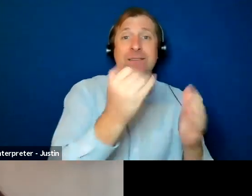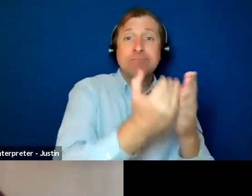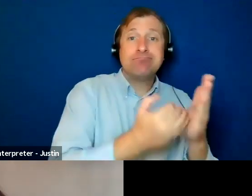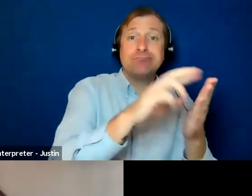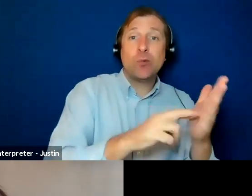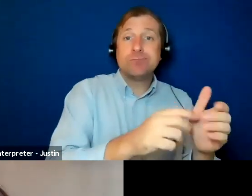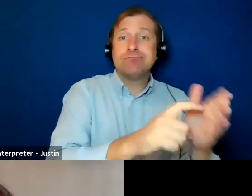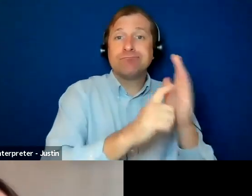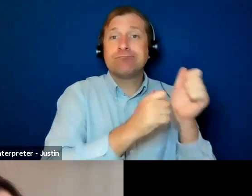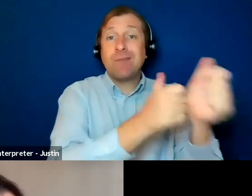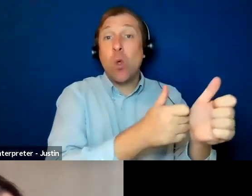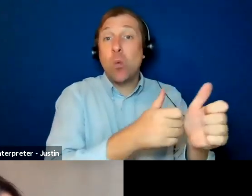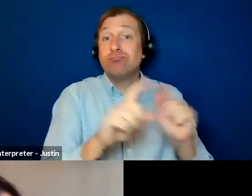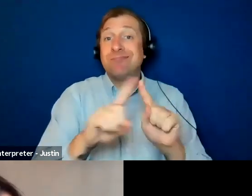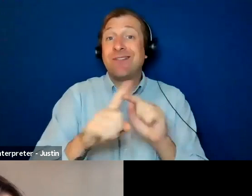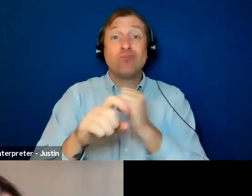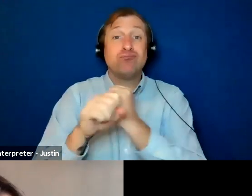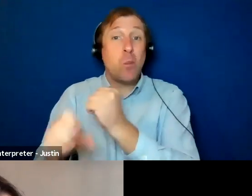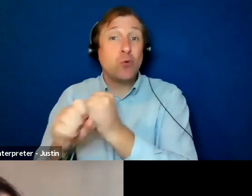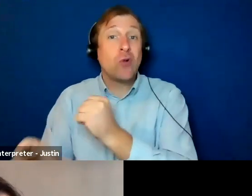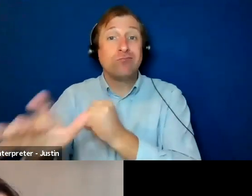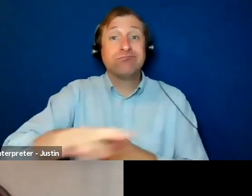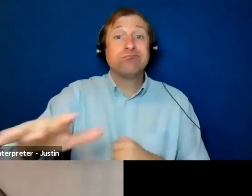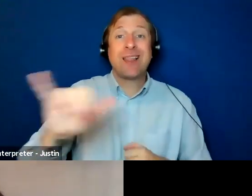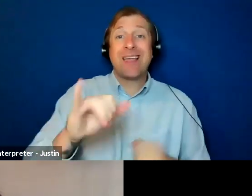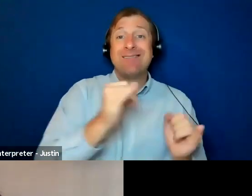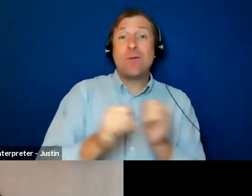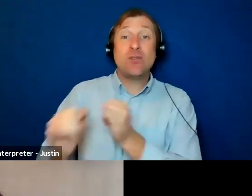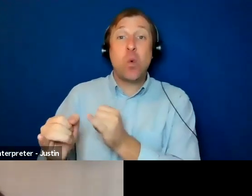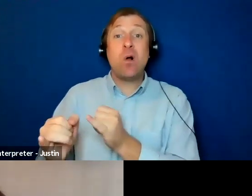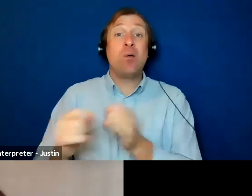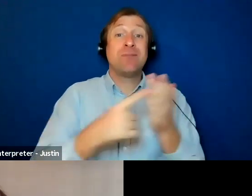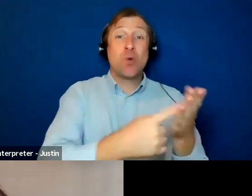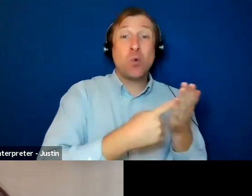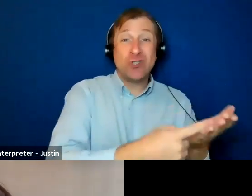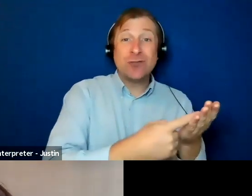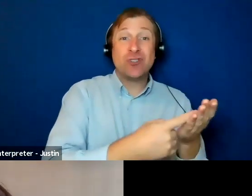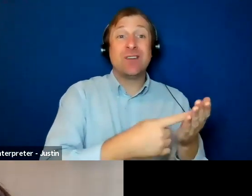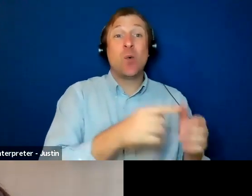on a commercial by commercial basis. That's sort of like an individual negotiation with each commercial production,